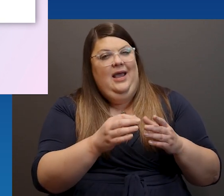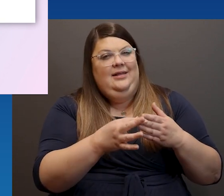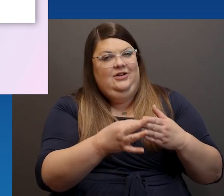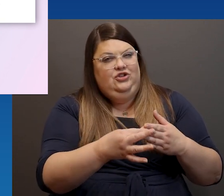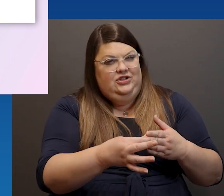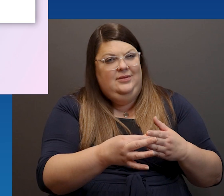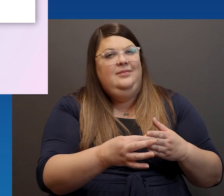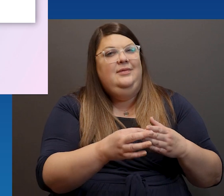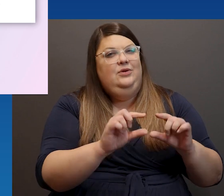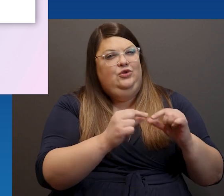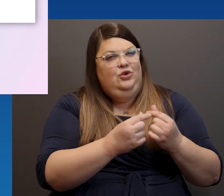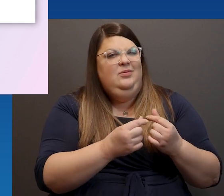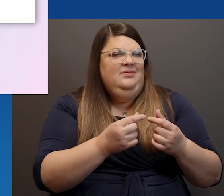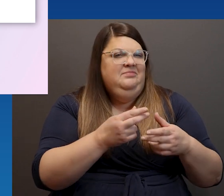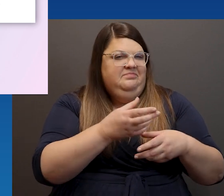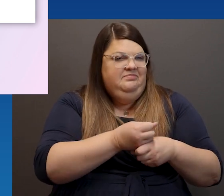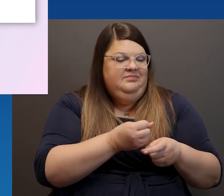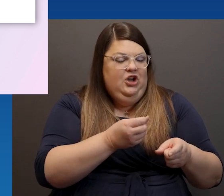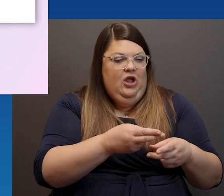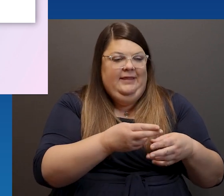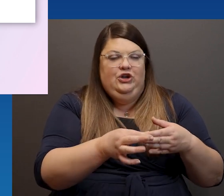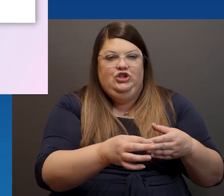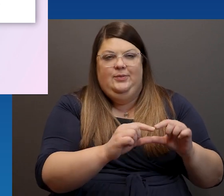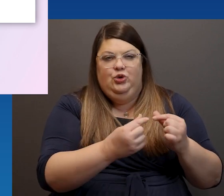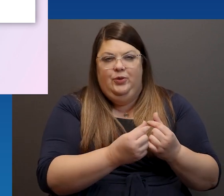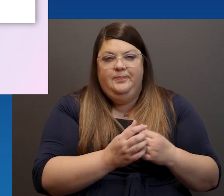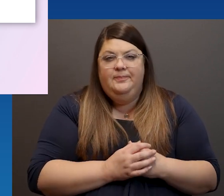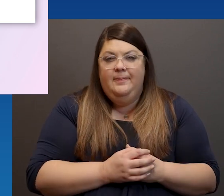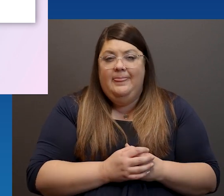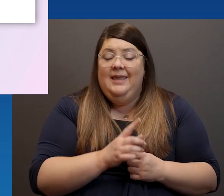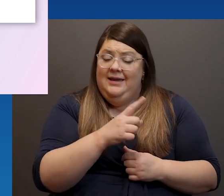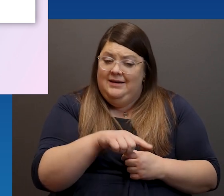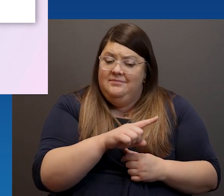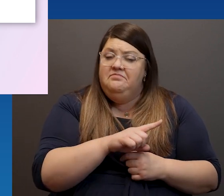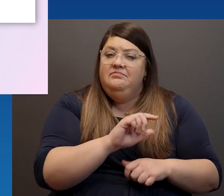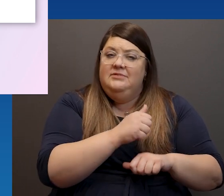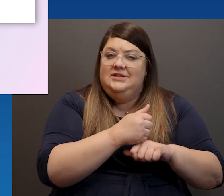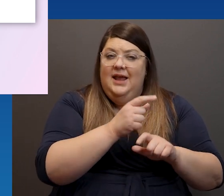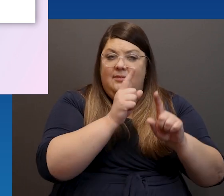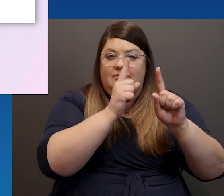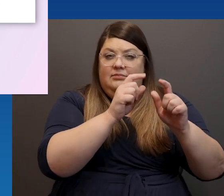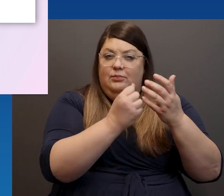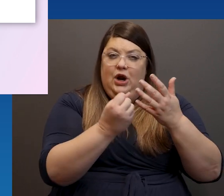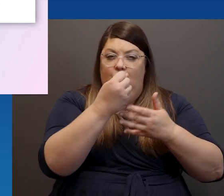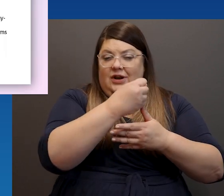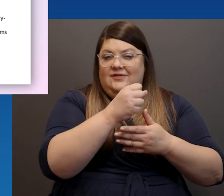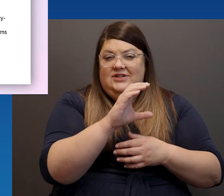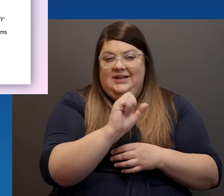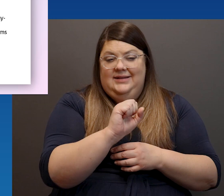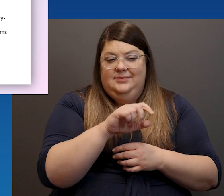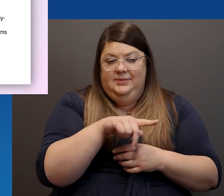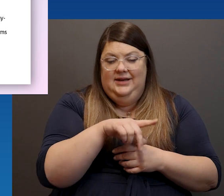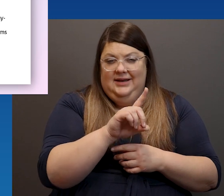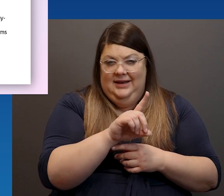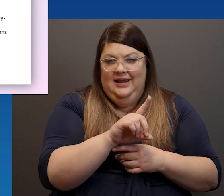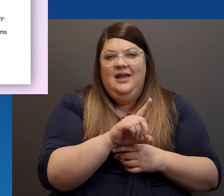otherwise known as leadership. This group sets the priorities for the overall CSPD and makes decisions regarding policy,